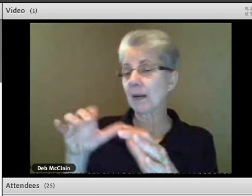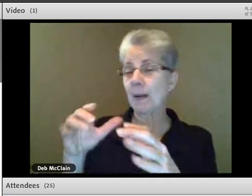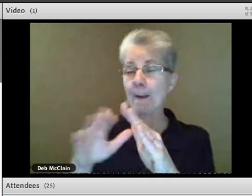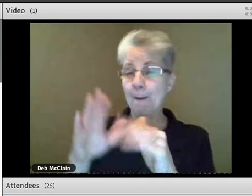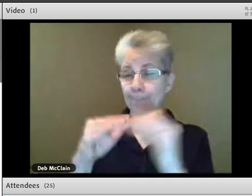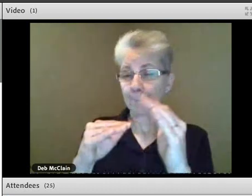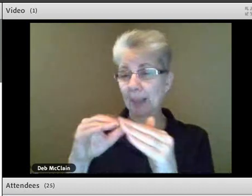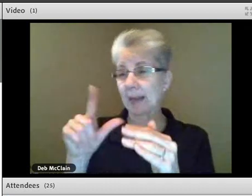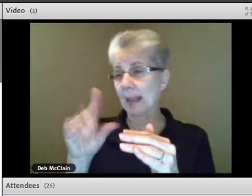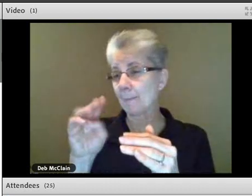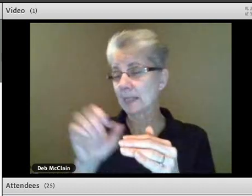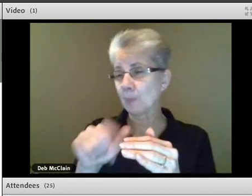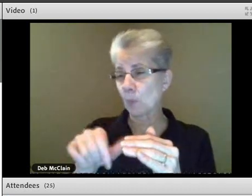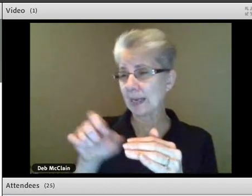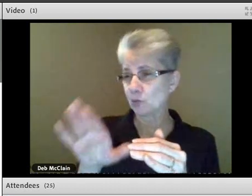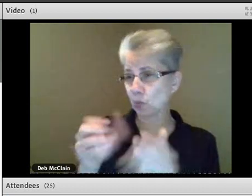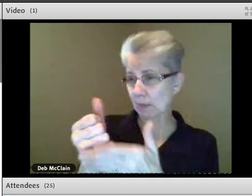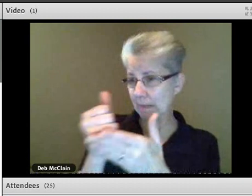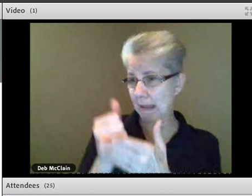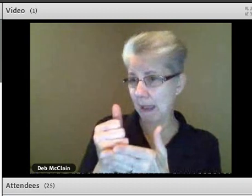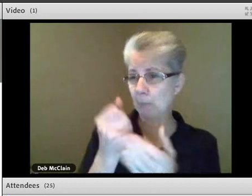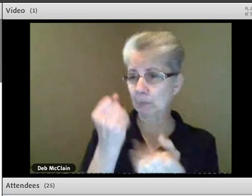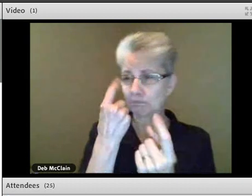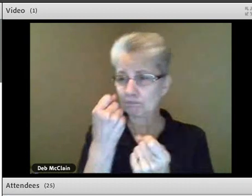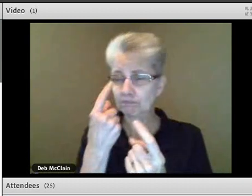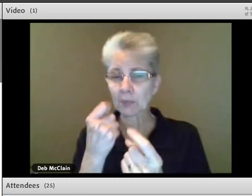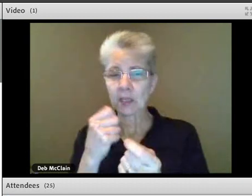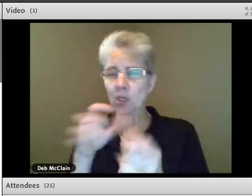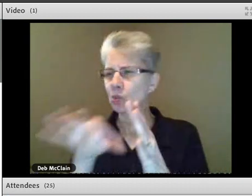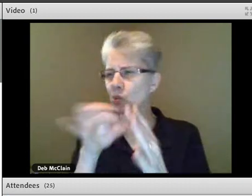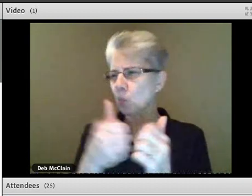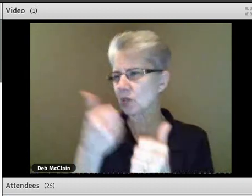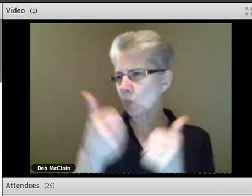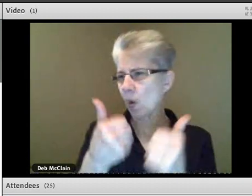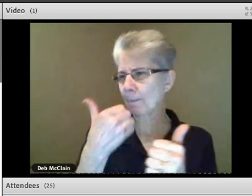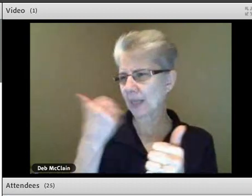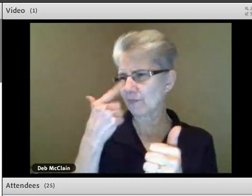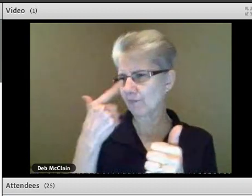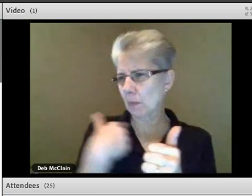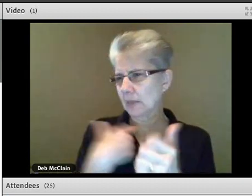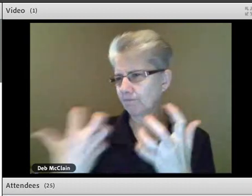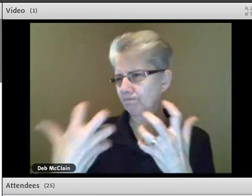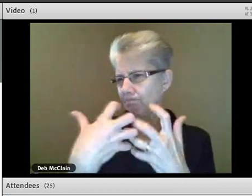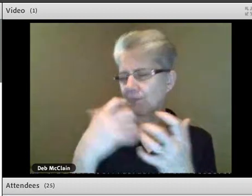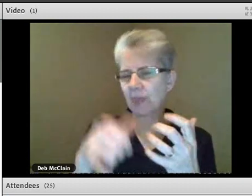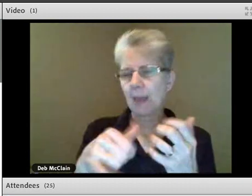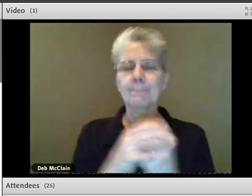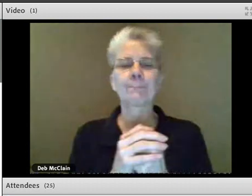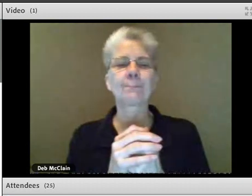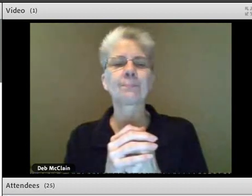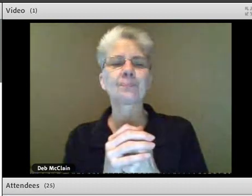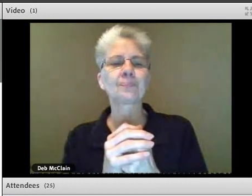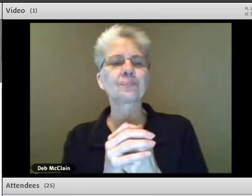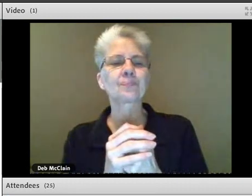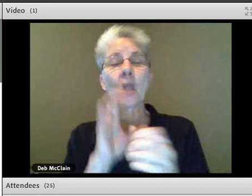but we need your insight to make sure we choose the one that makes the most sense for how you operate." Collaborative communication tools, you want to make sure